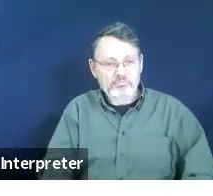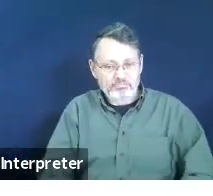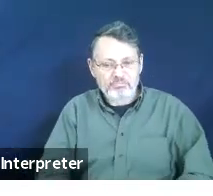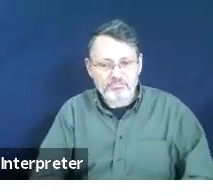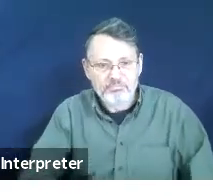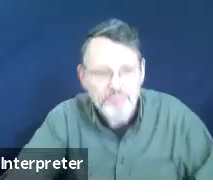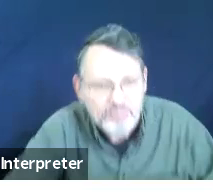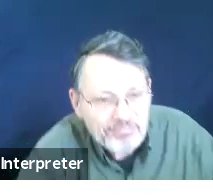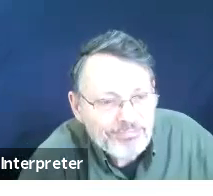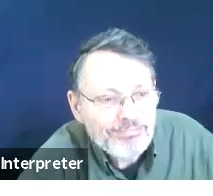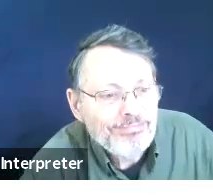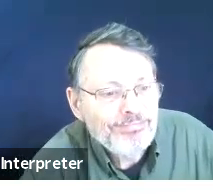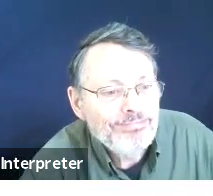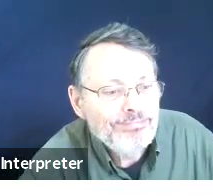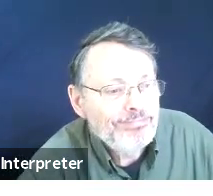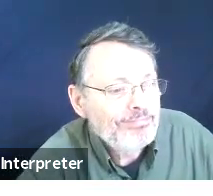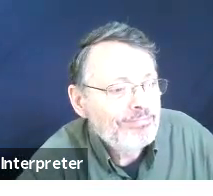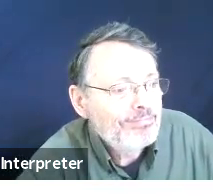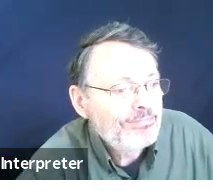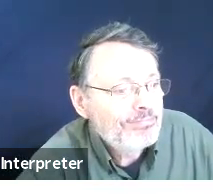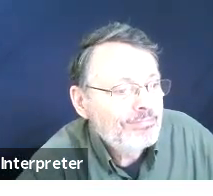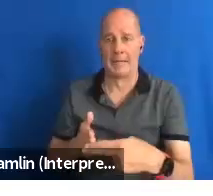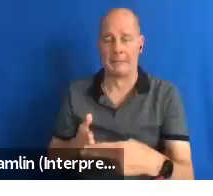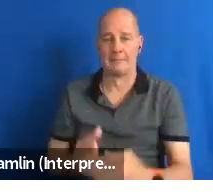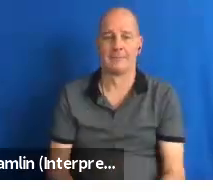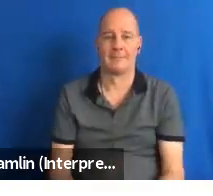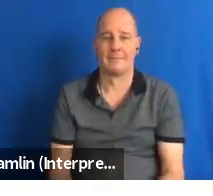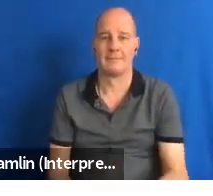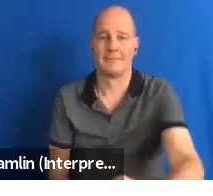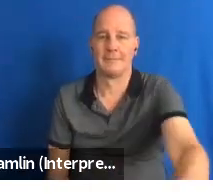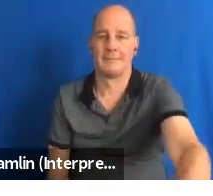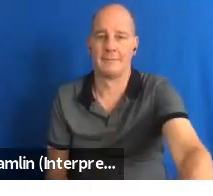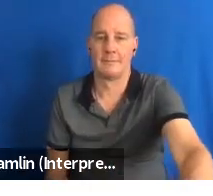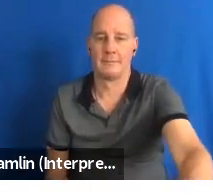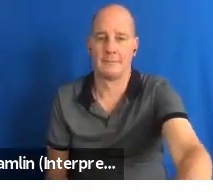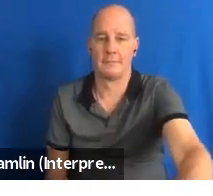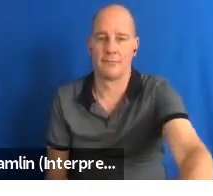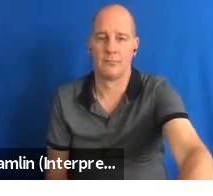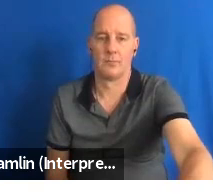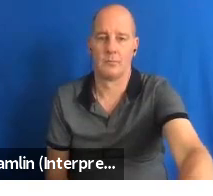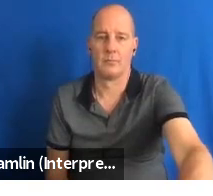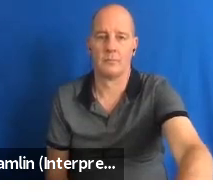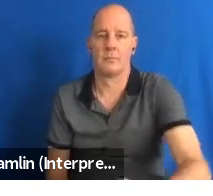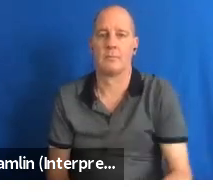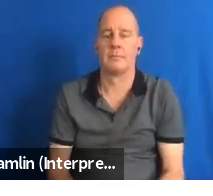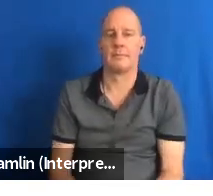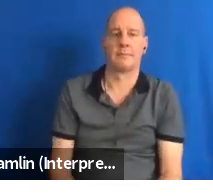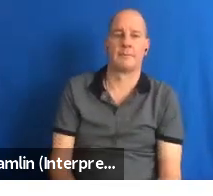Unless there's any question. I don't know if you're taking questions now.